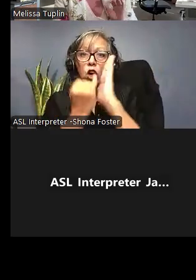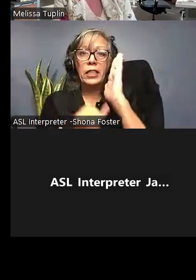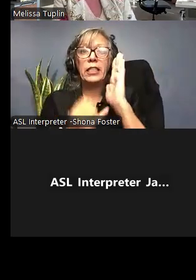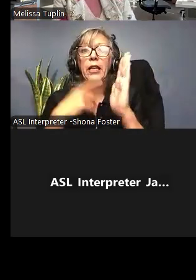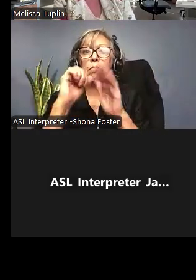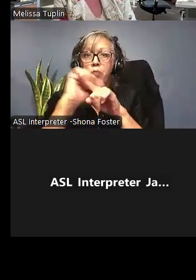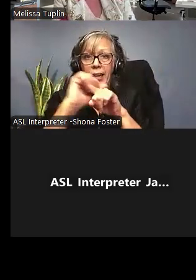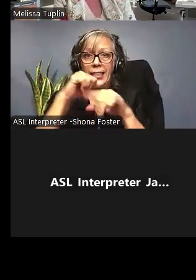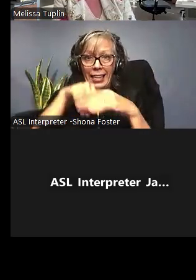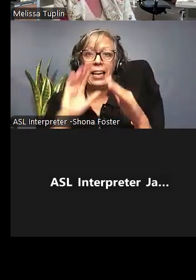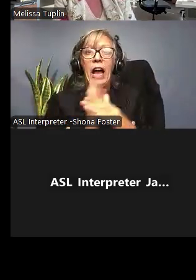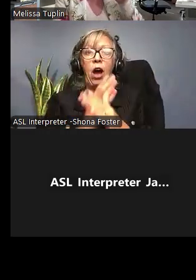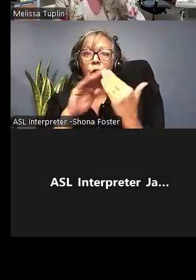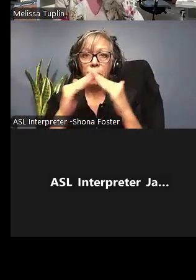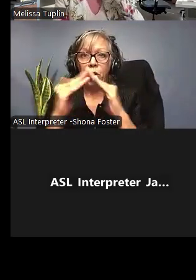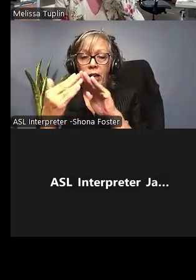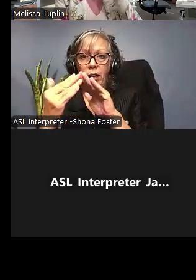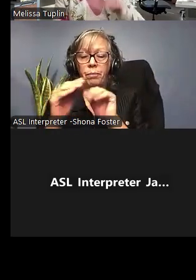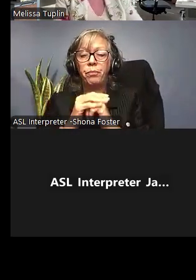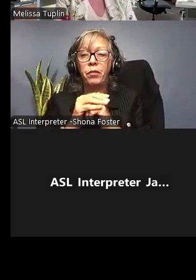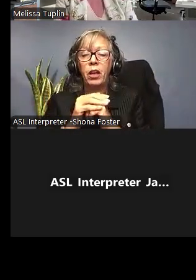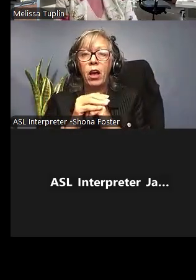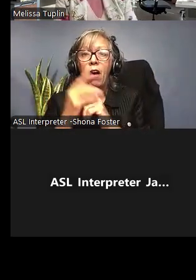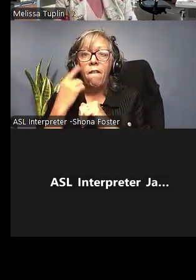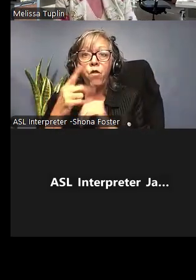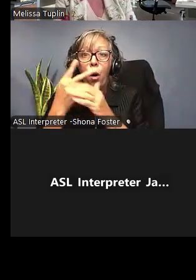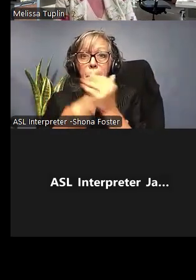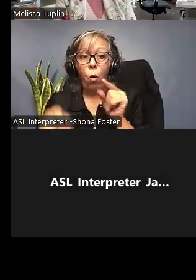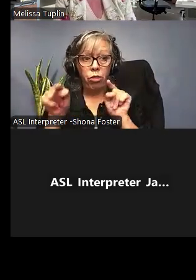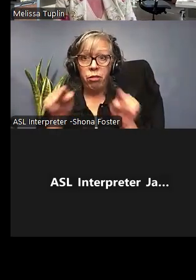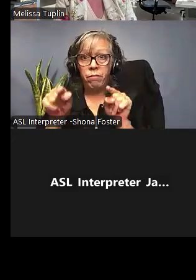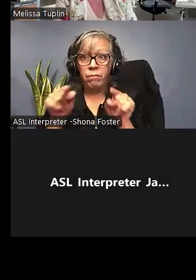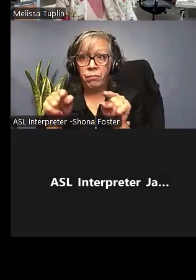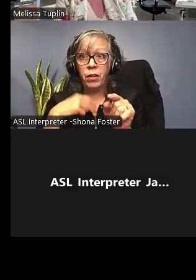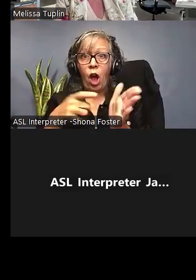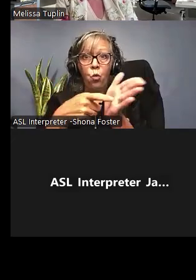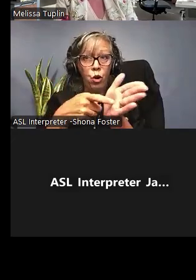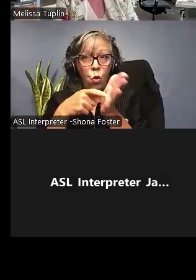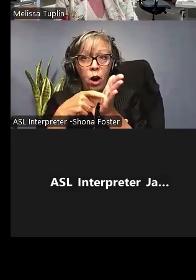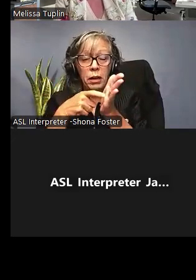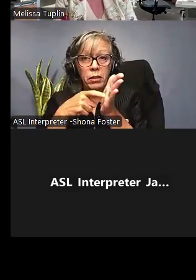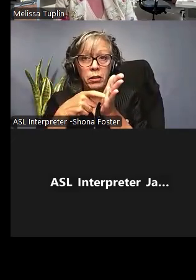A requirement of this program, for both eligibility and as a condition of funding, is that